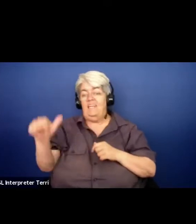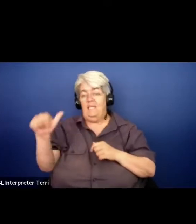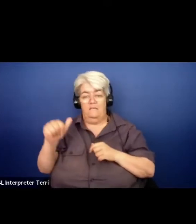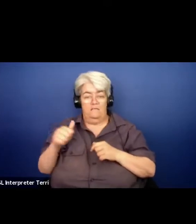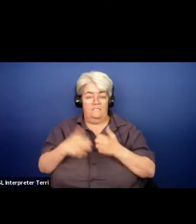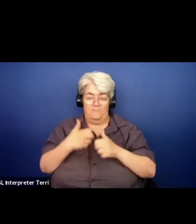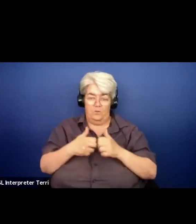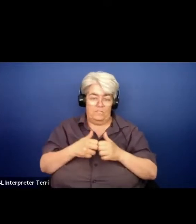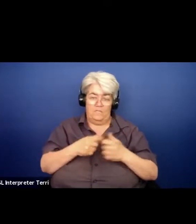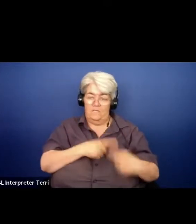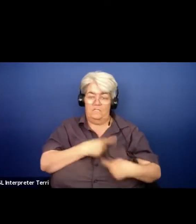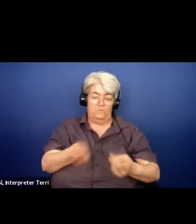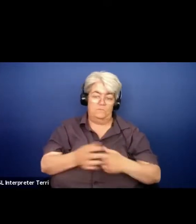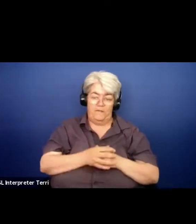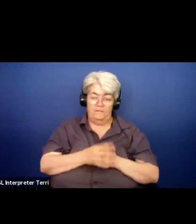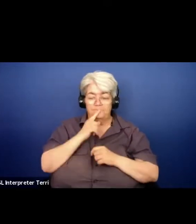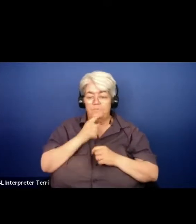And so there are a variety of sources